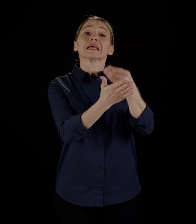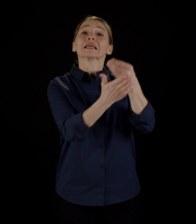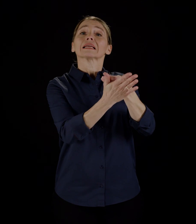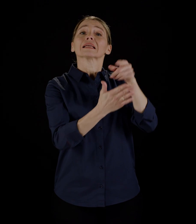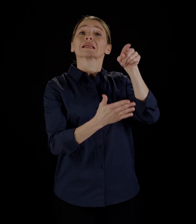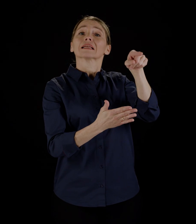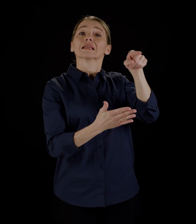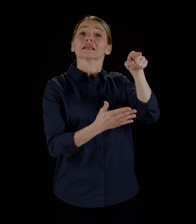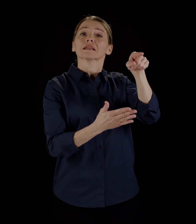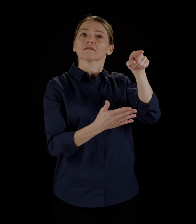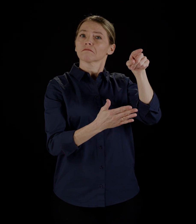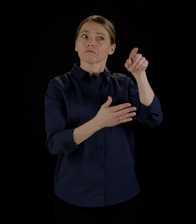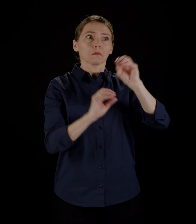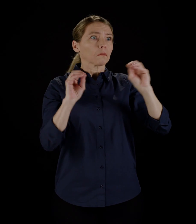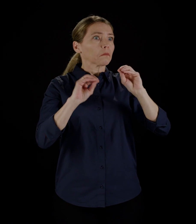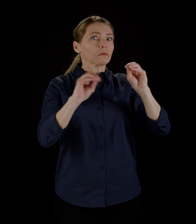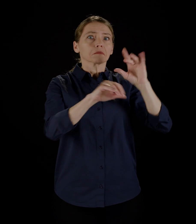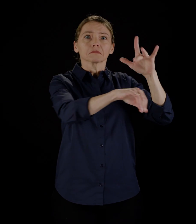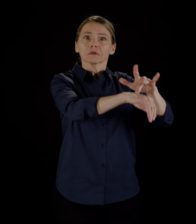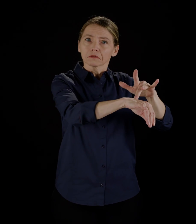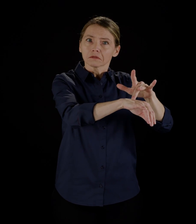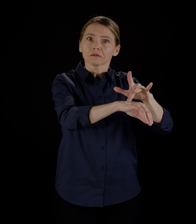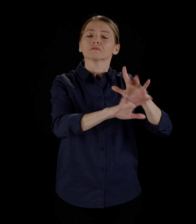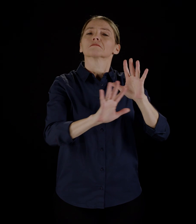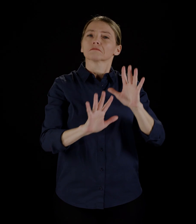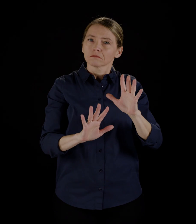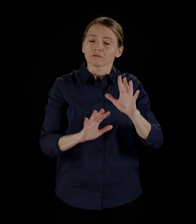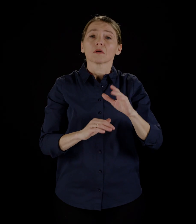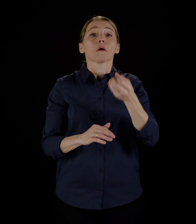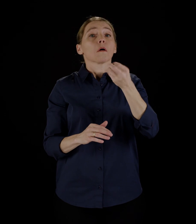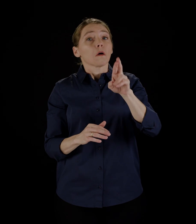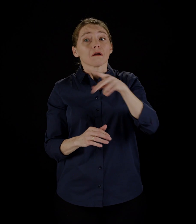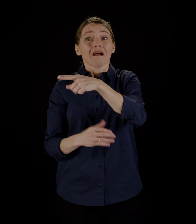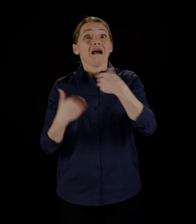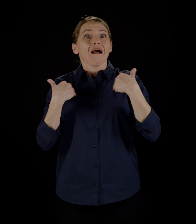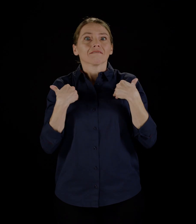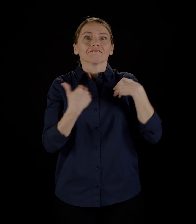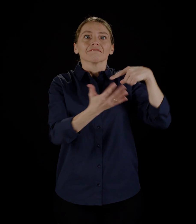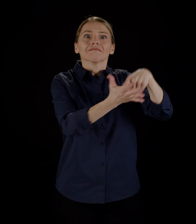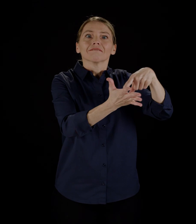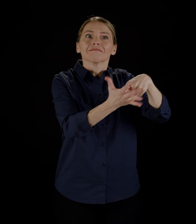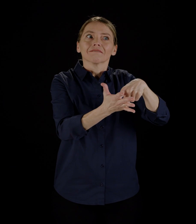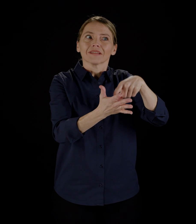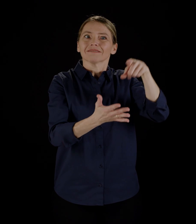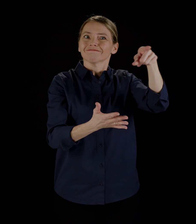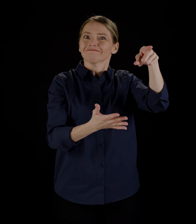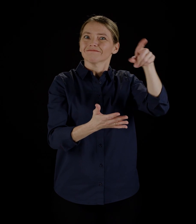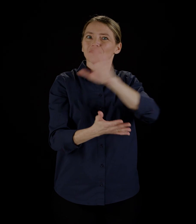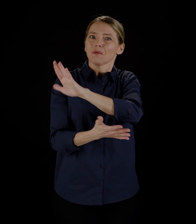If the money is not applied toward outstanding debt on their account, it is returned to the customer.